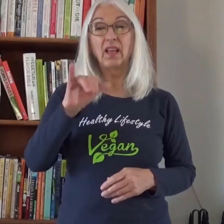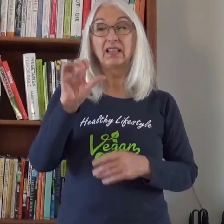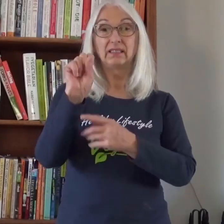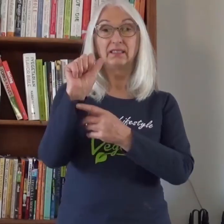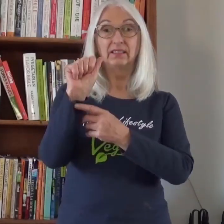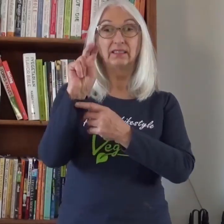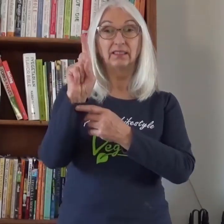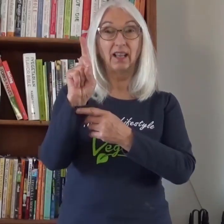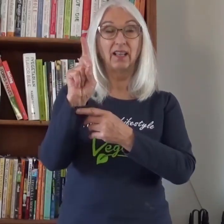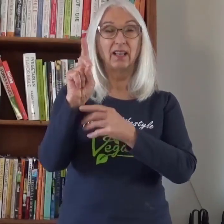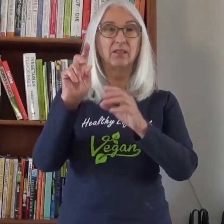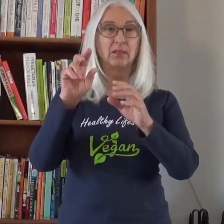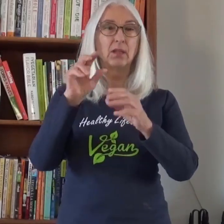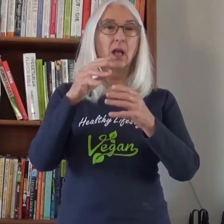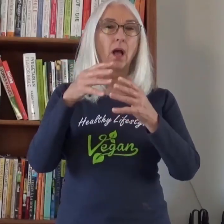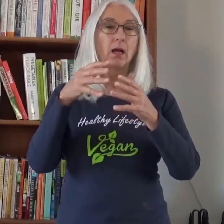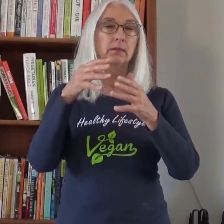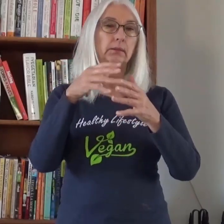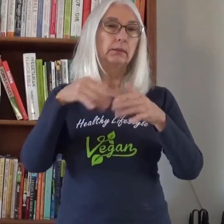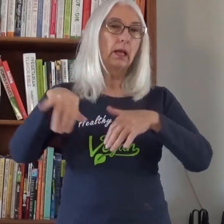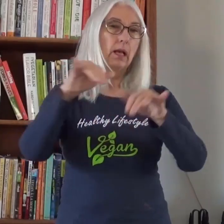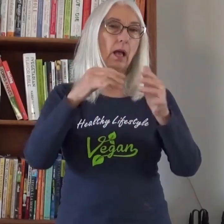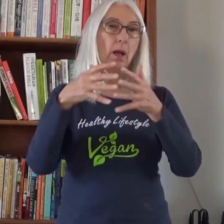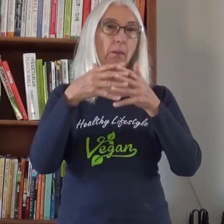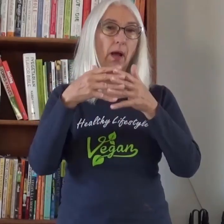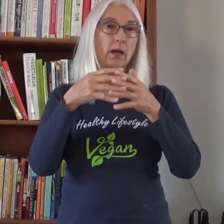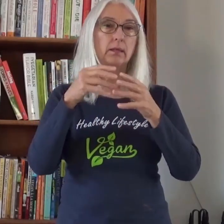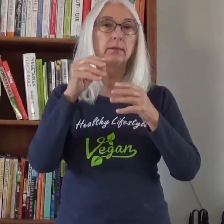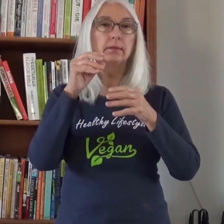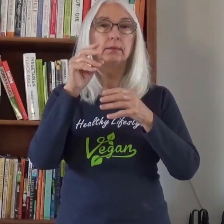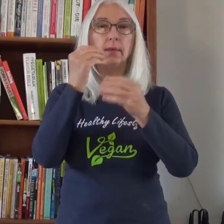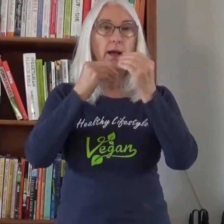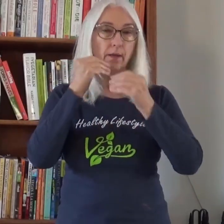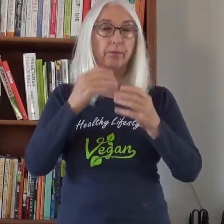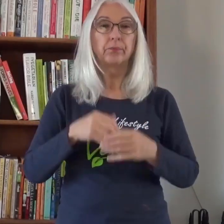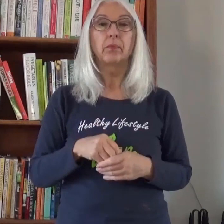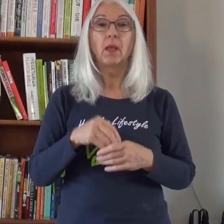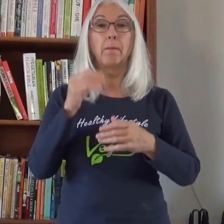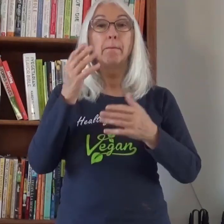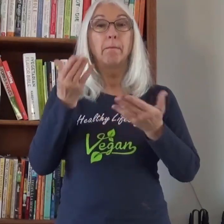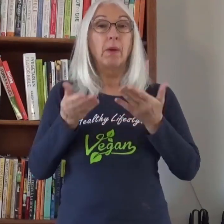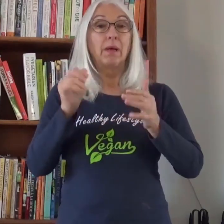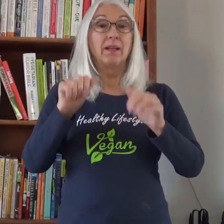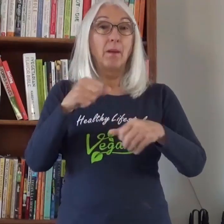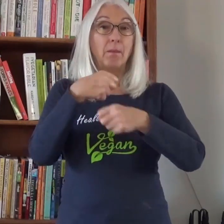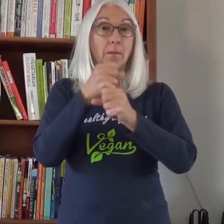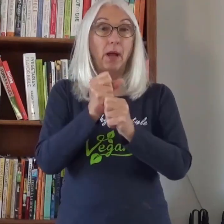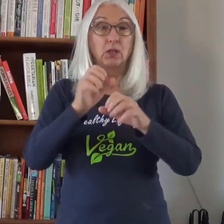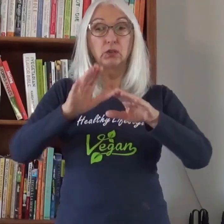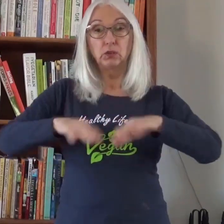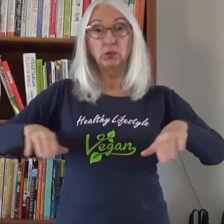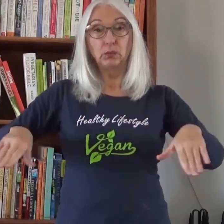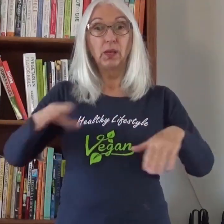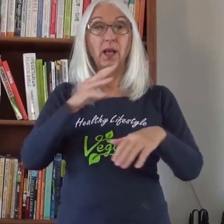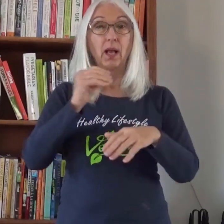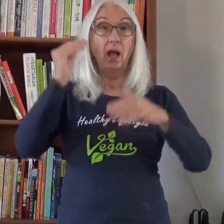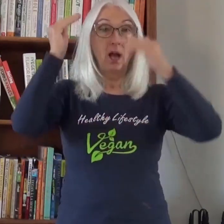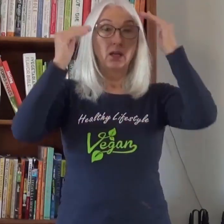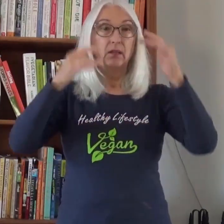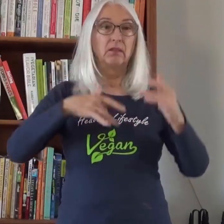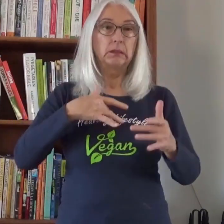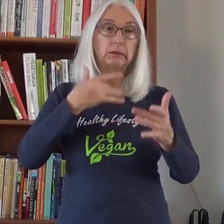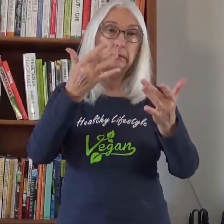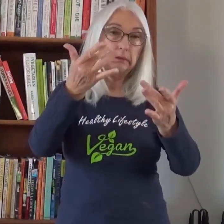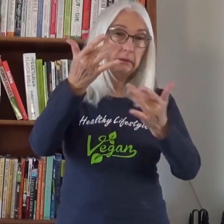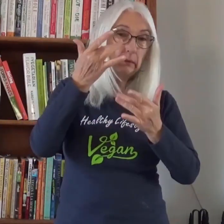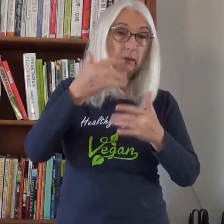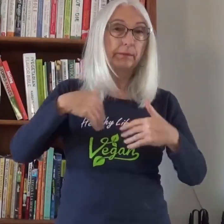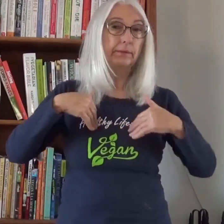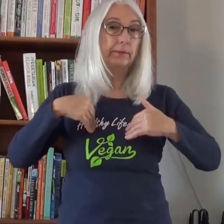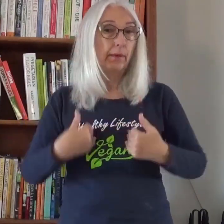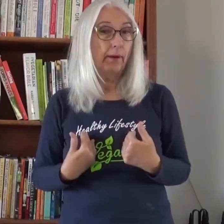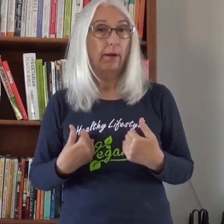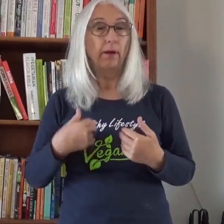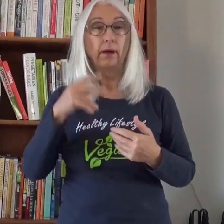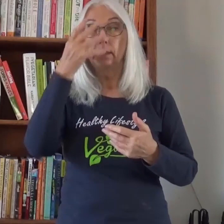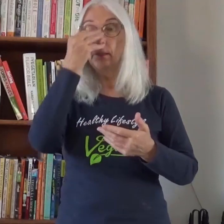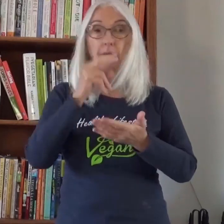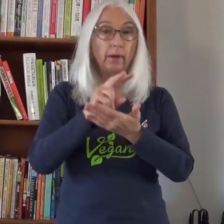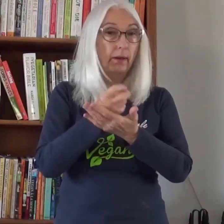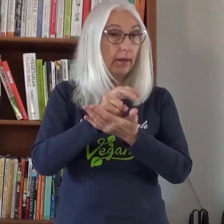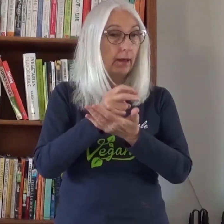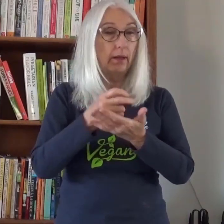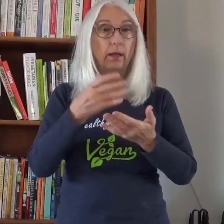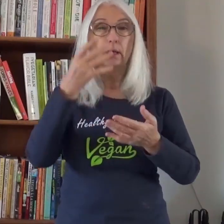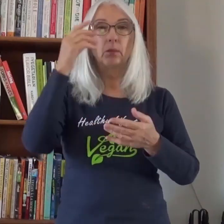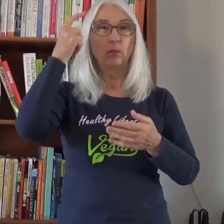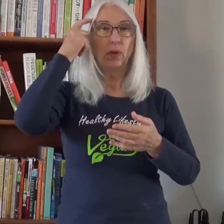The SAD (Standard America Diet) may make children and adults feel sick, tired, sleepless,